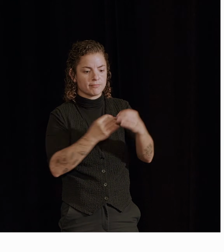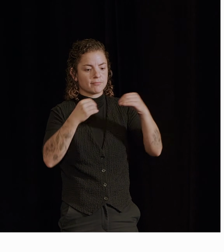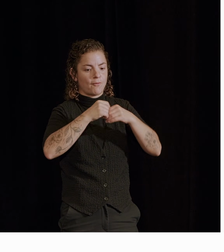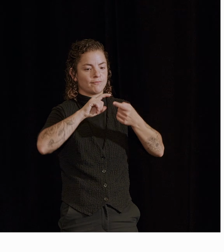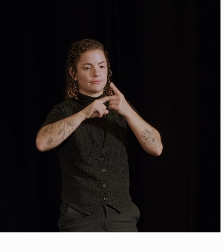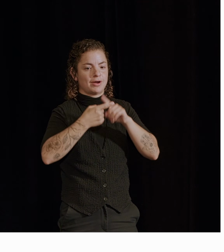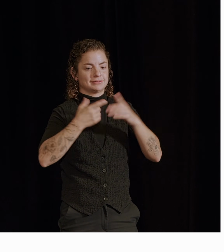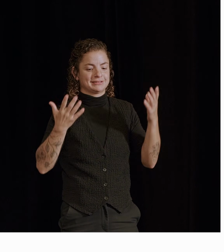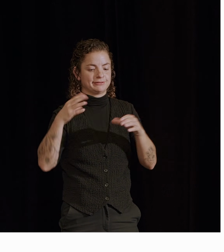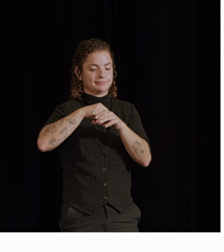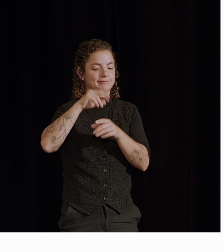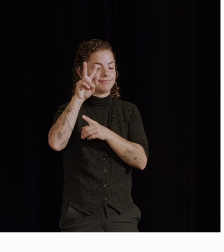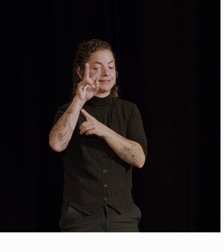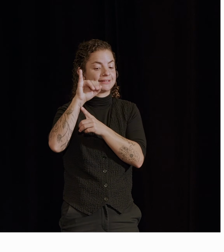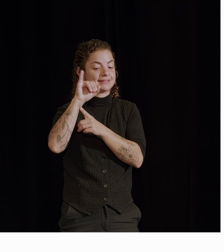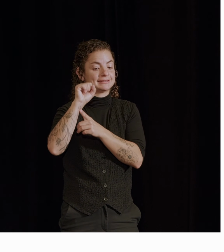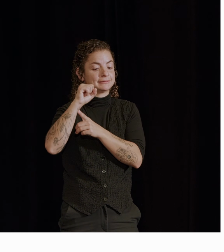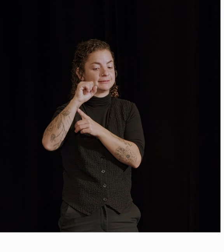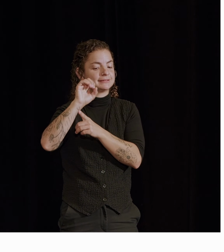For the most part,